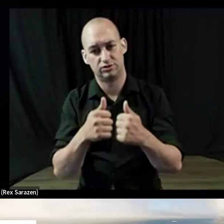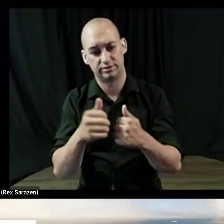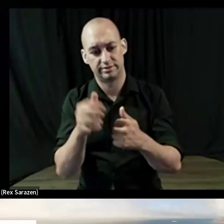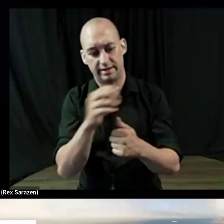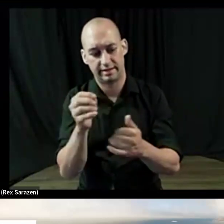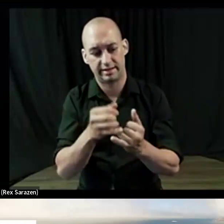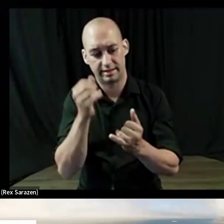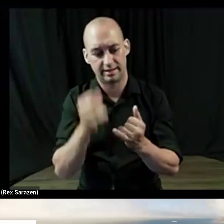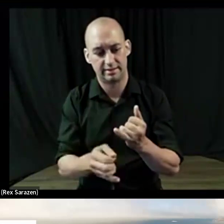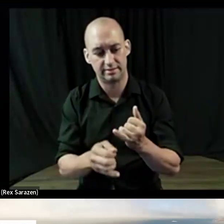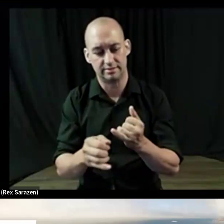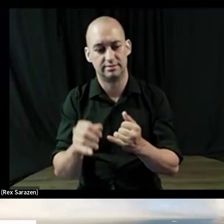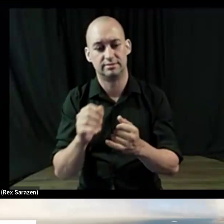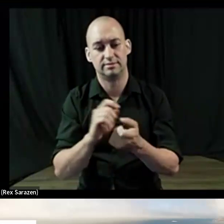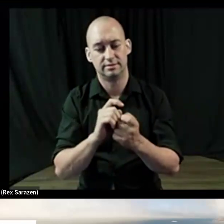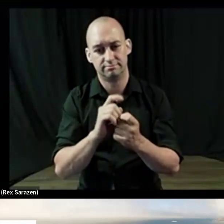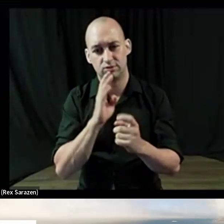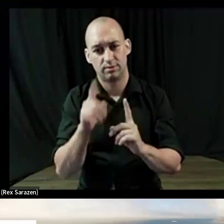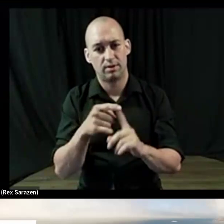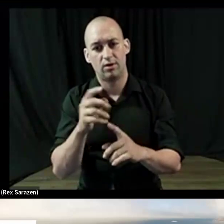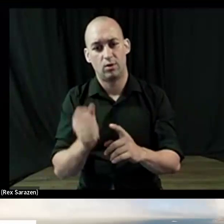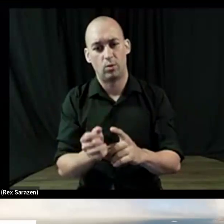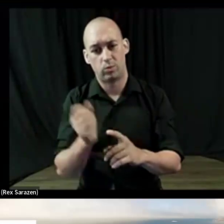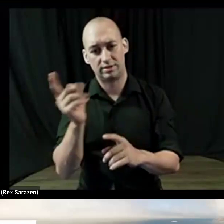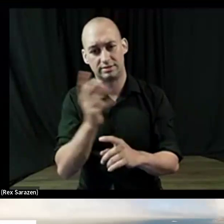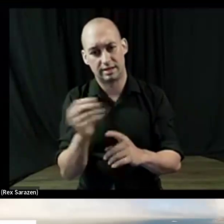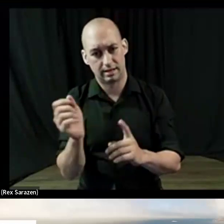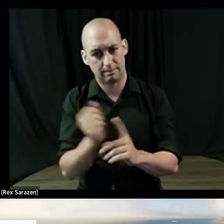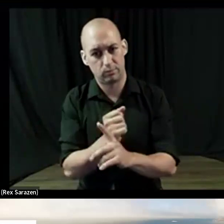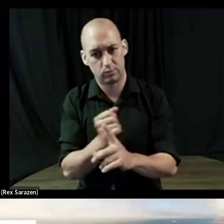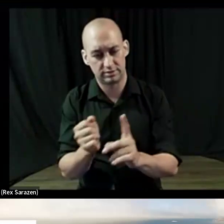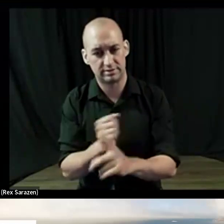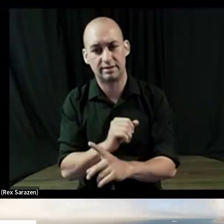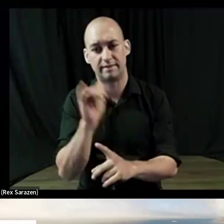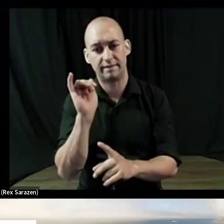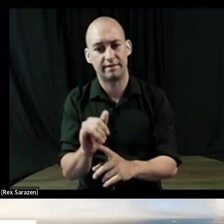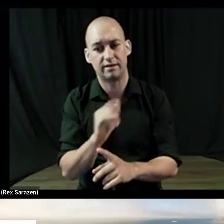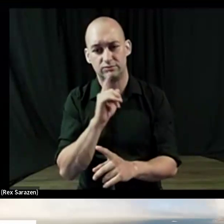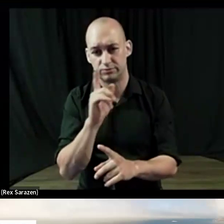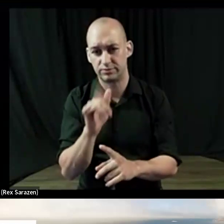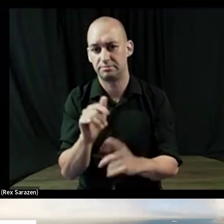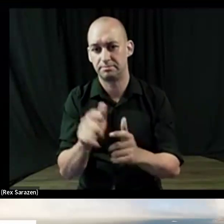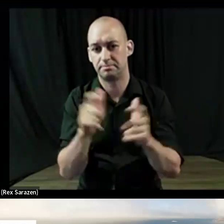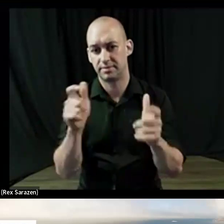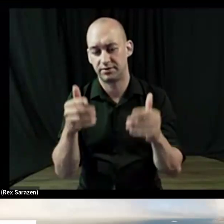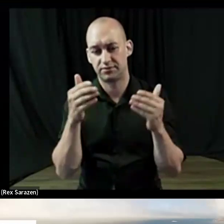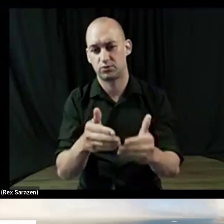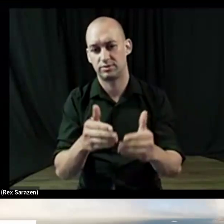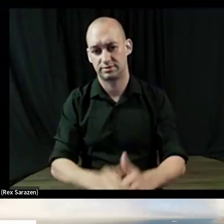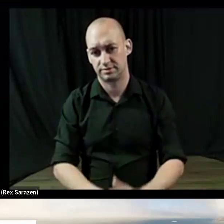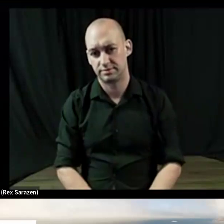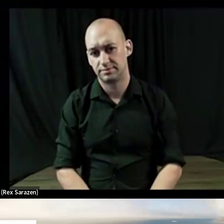your comment about waste and abuse. And that's definitely going to be you know, a big focus of